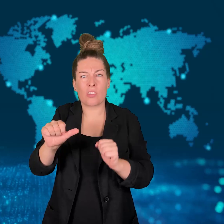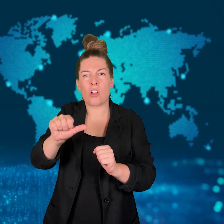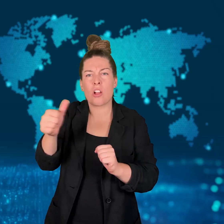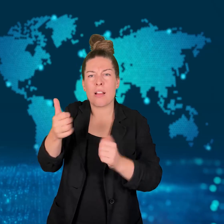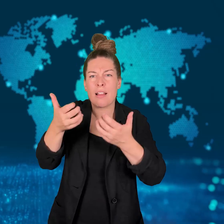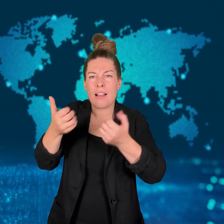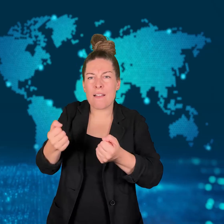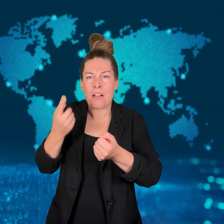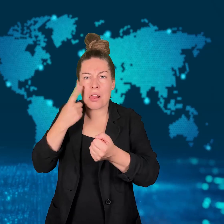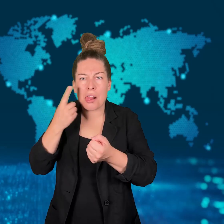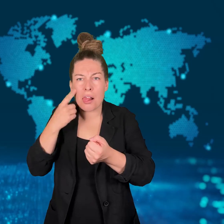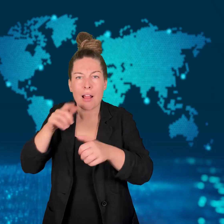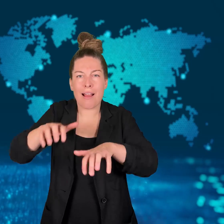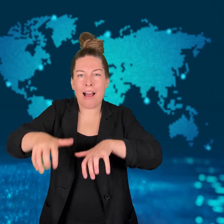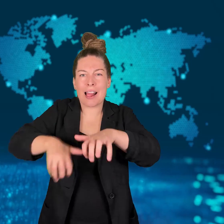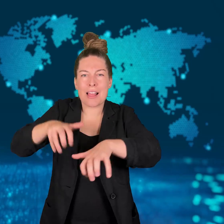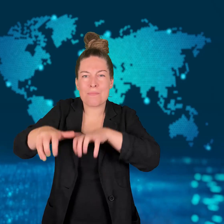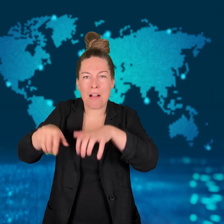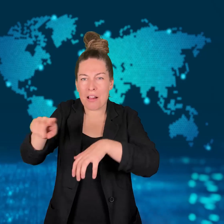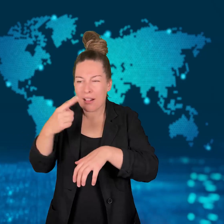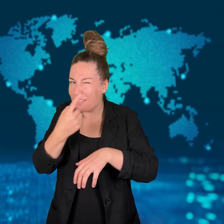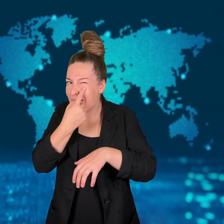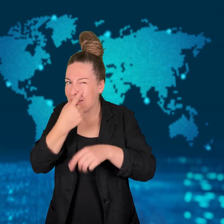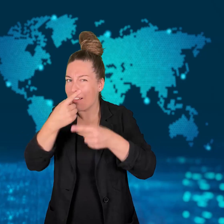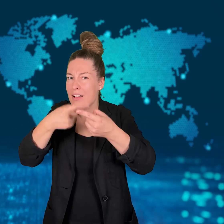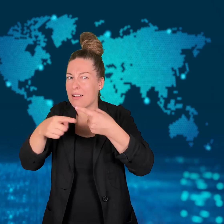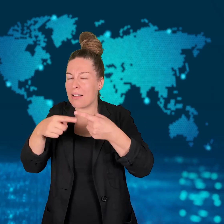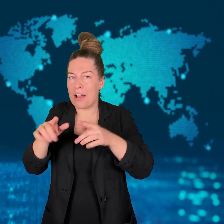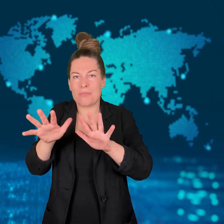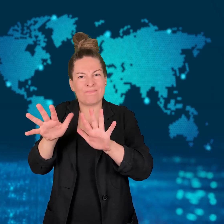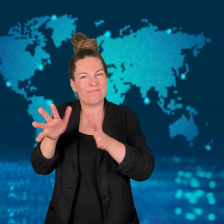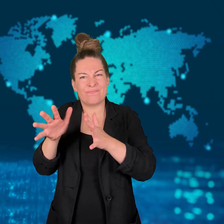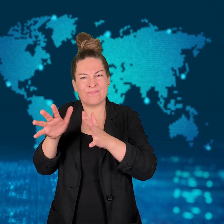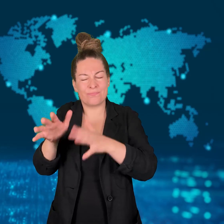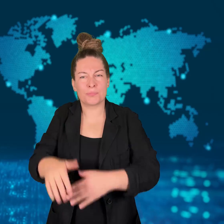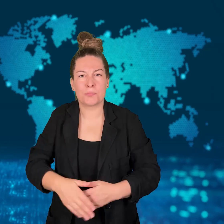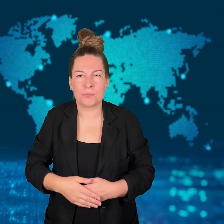It has retained its shape while other transplants done